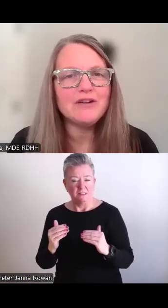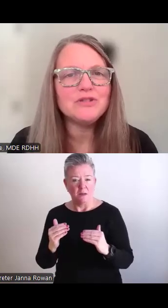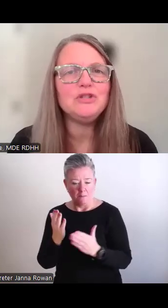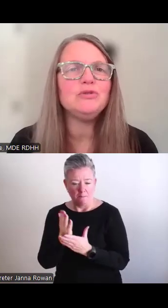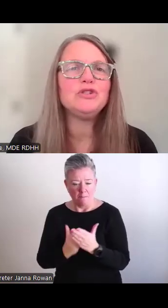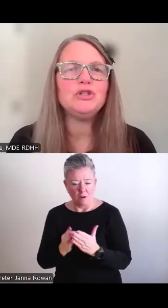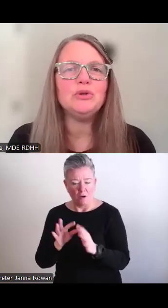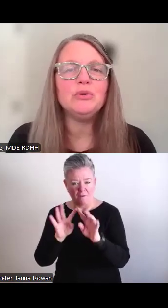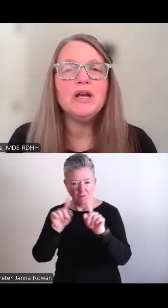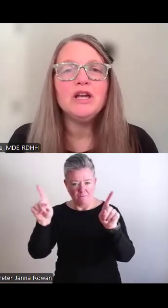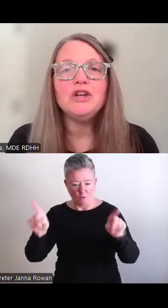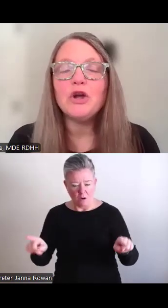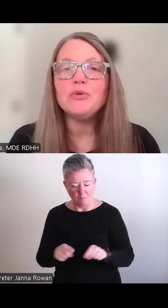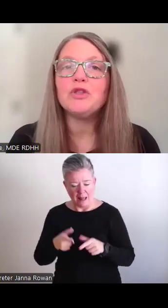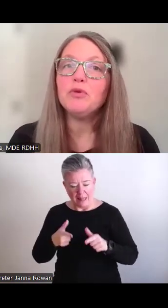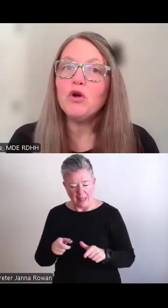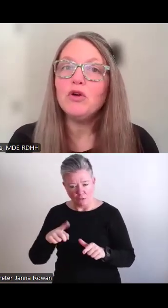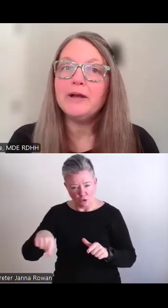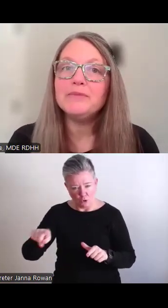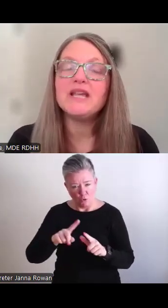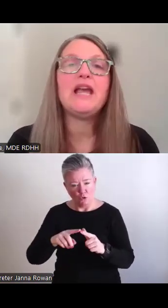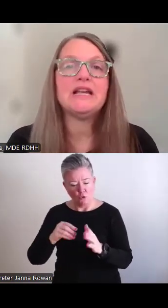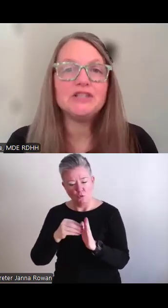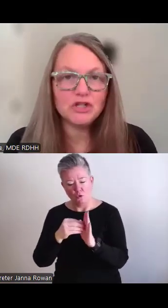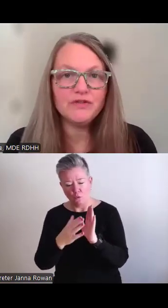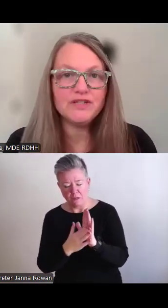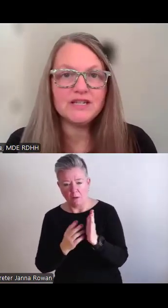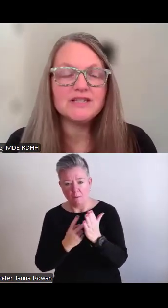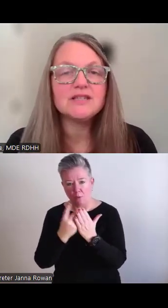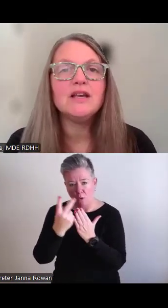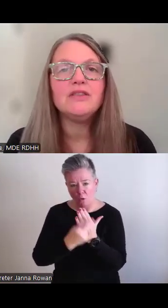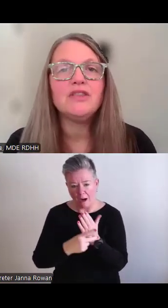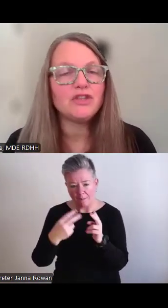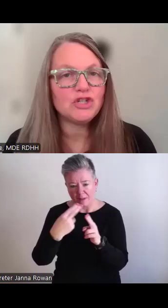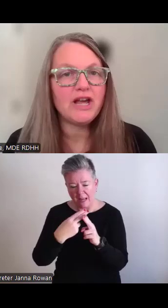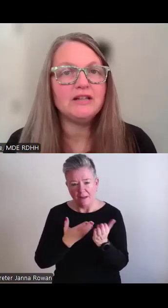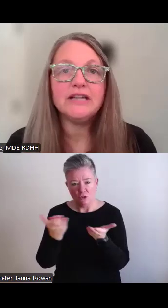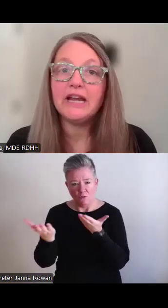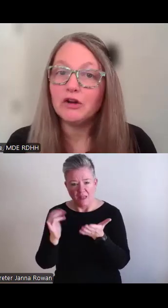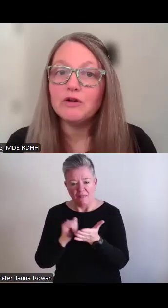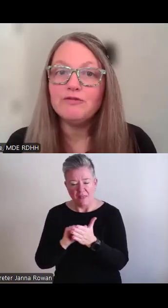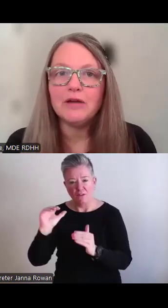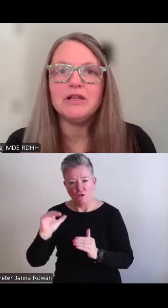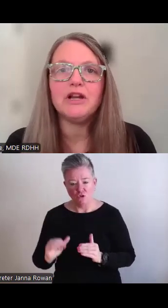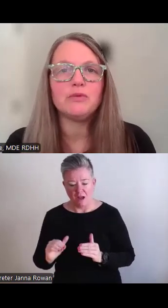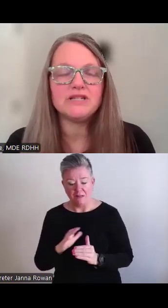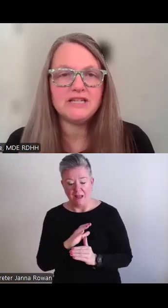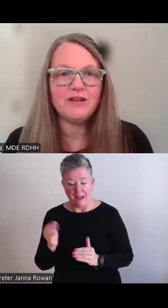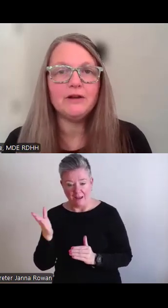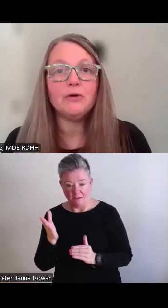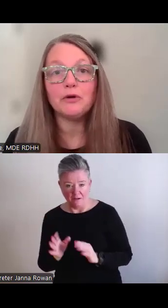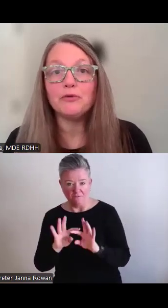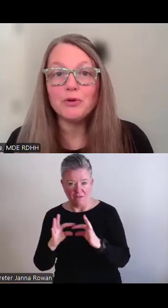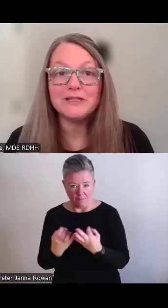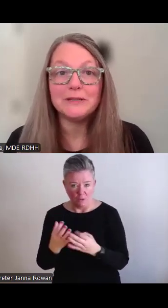allows you to note the programs and services that the child and or family are receiving or enrolled